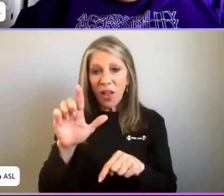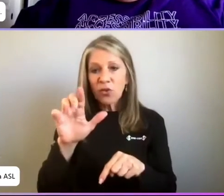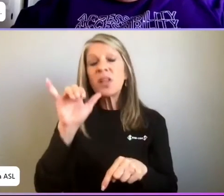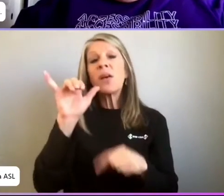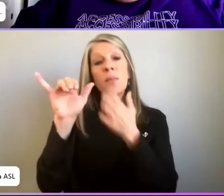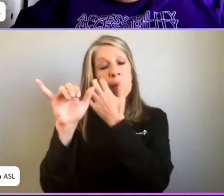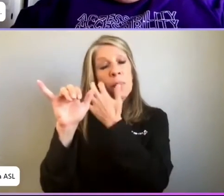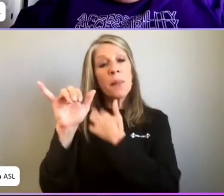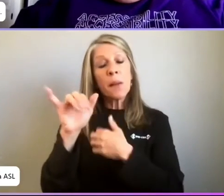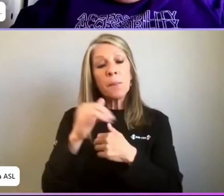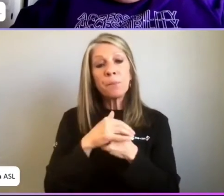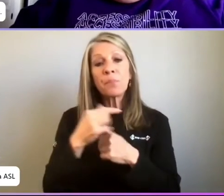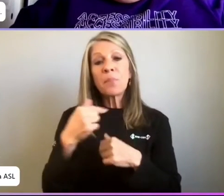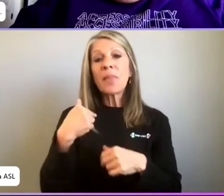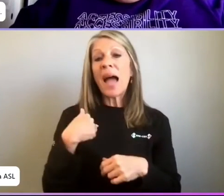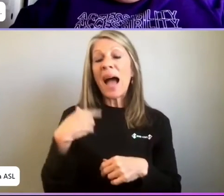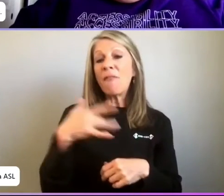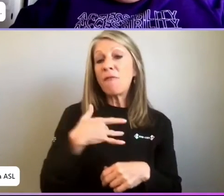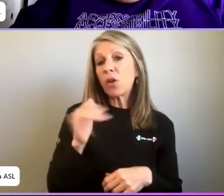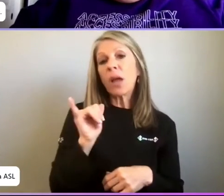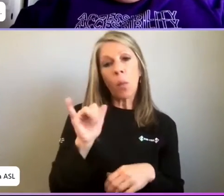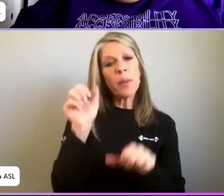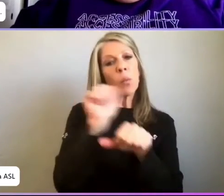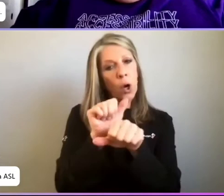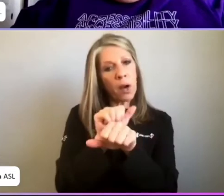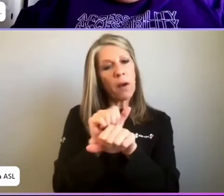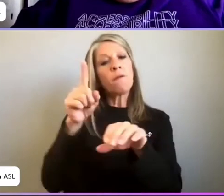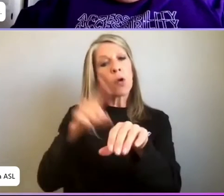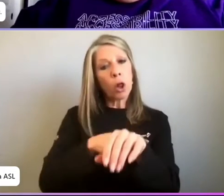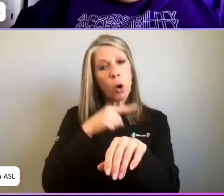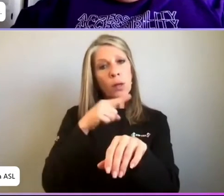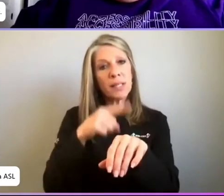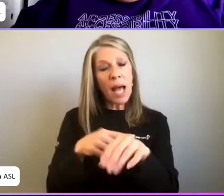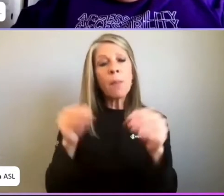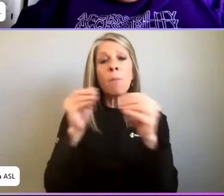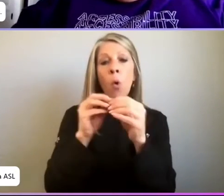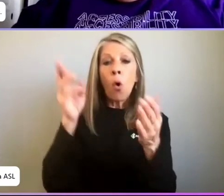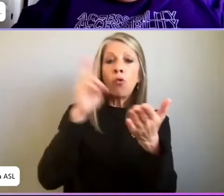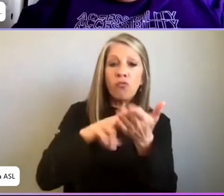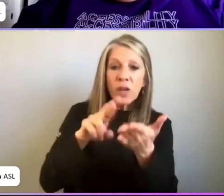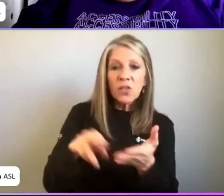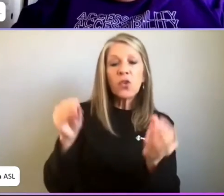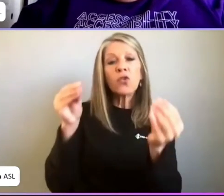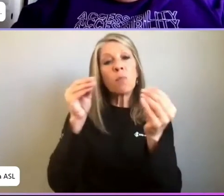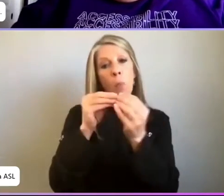dots and not have that awkward grouping of rectangular cells. So that is being